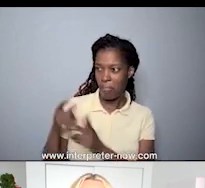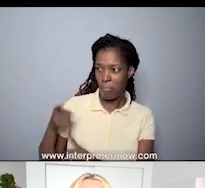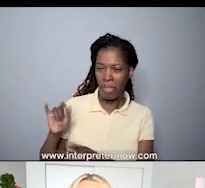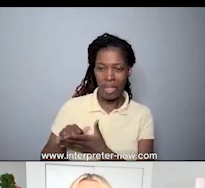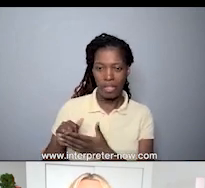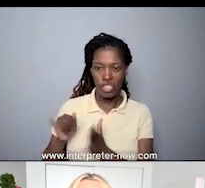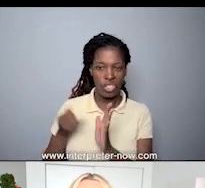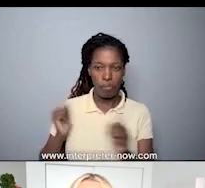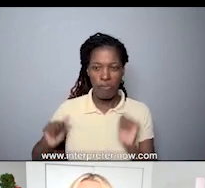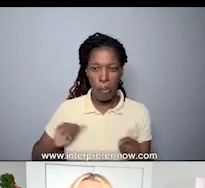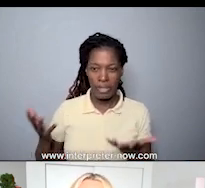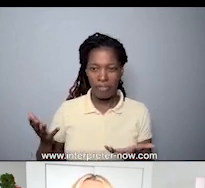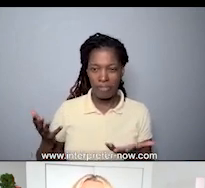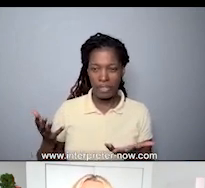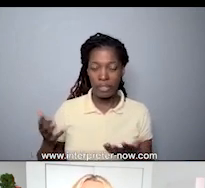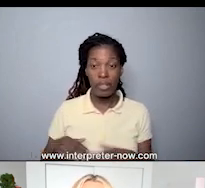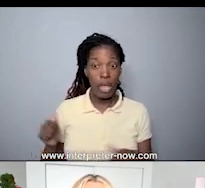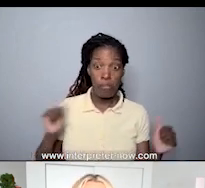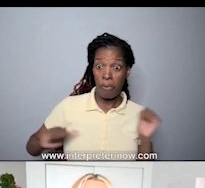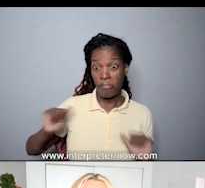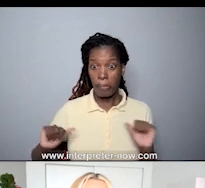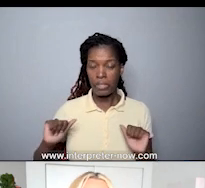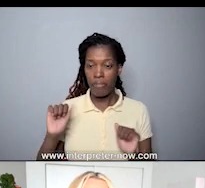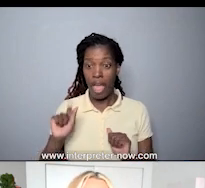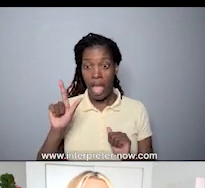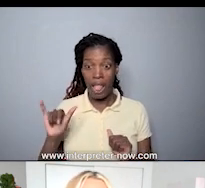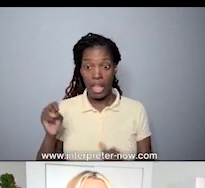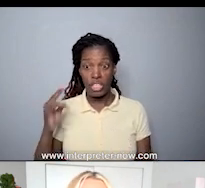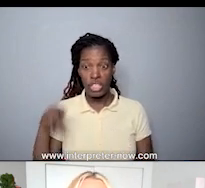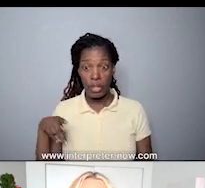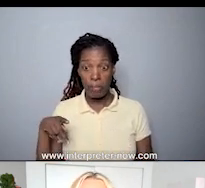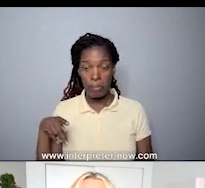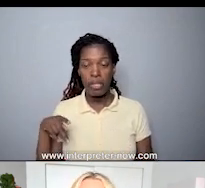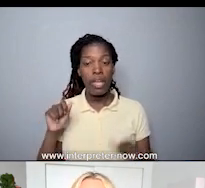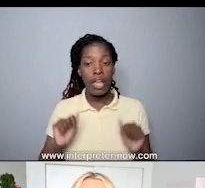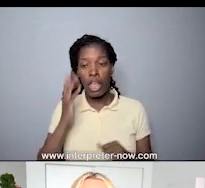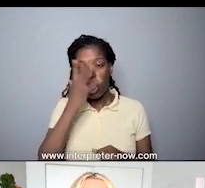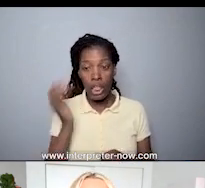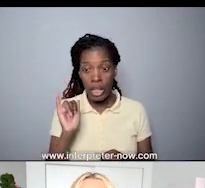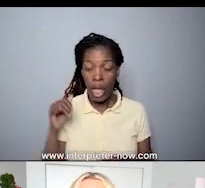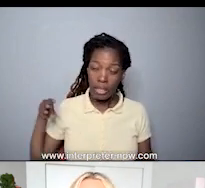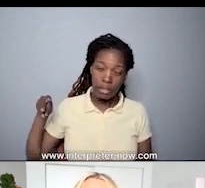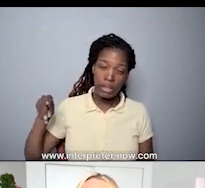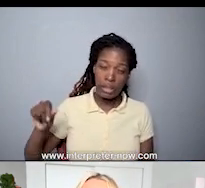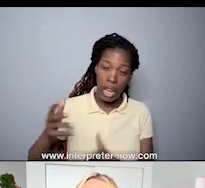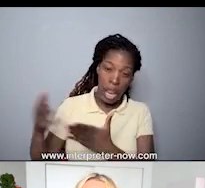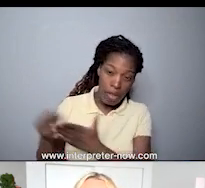A company's performative allyship can look like spending a lot of money and sending a